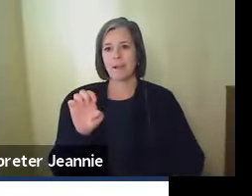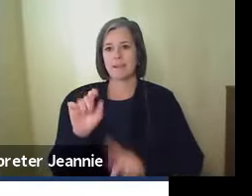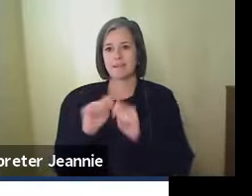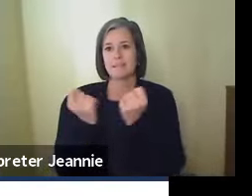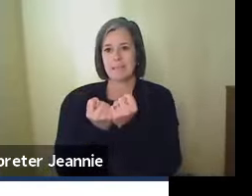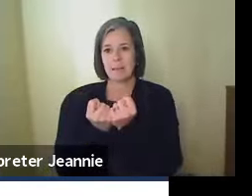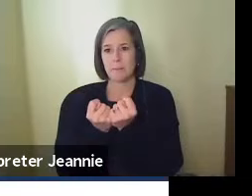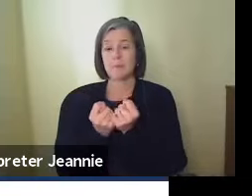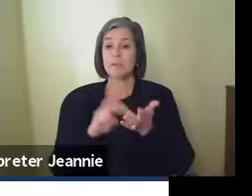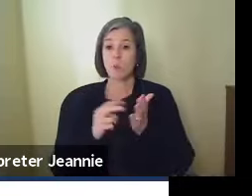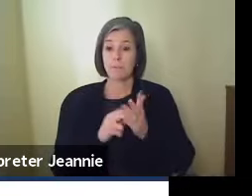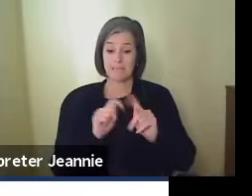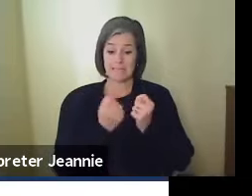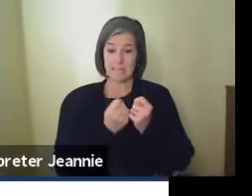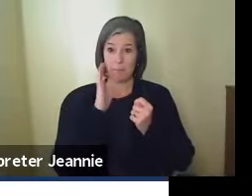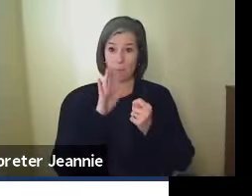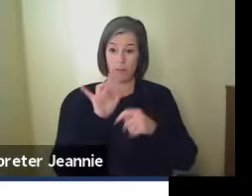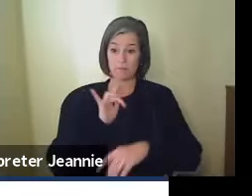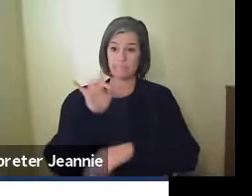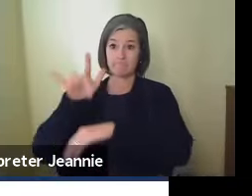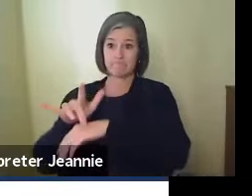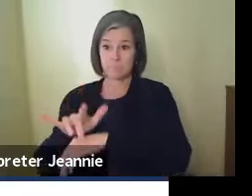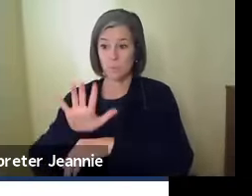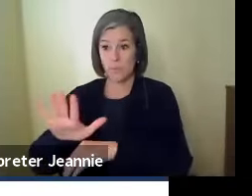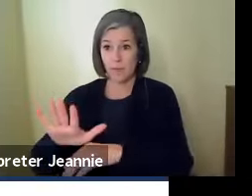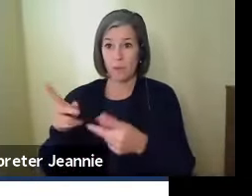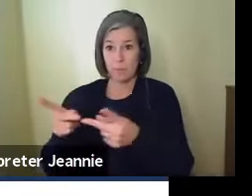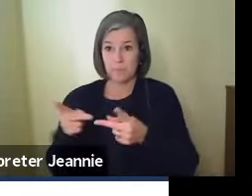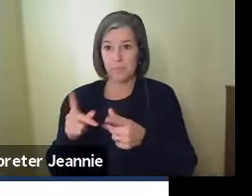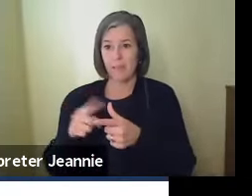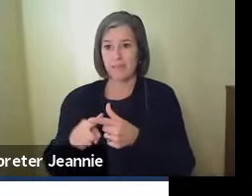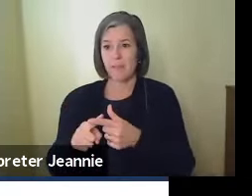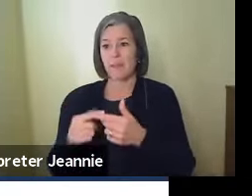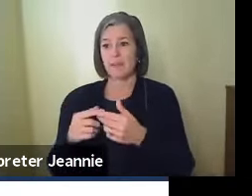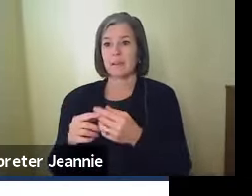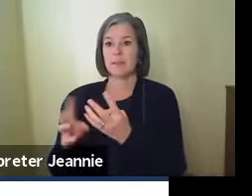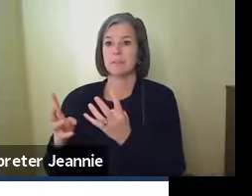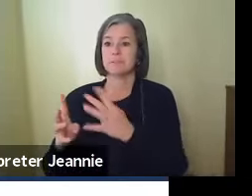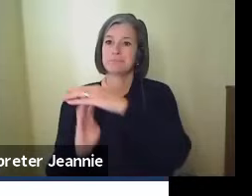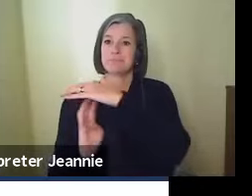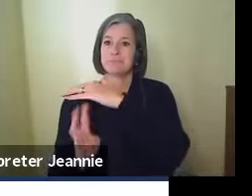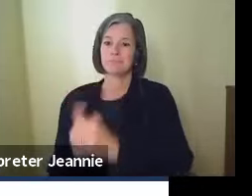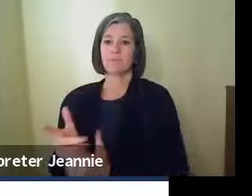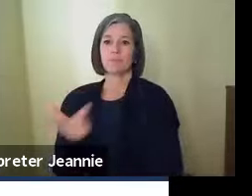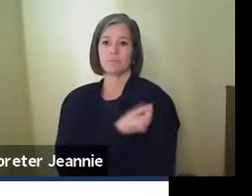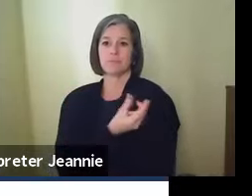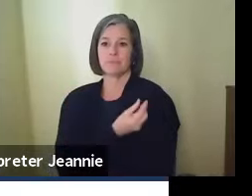agency or facility and do the vaccines on site. So those are a couple of the ideas about